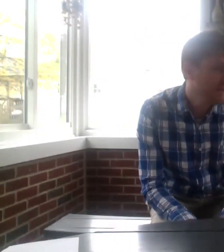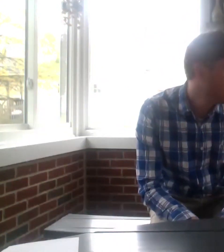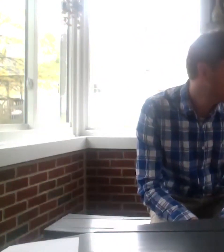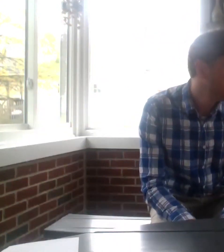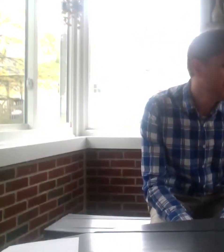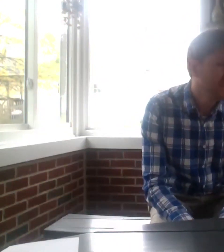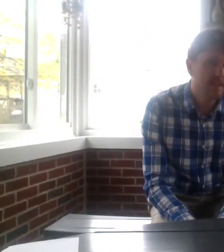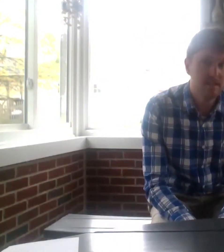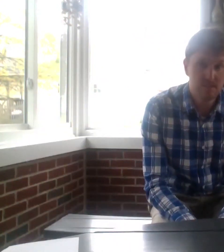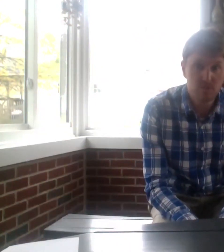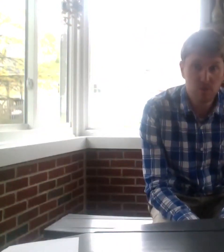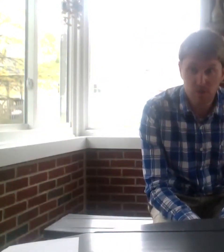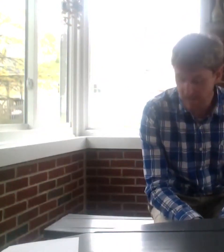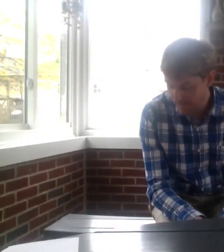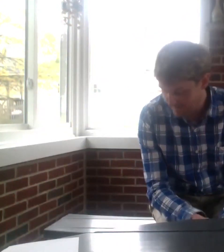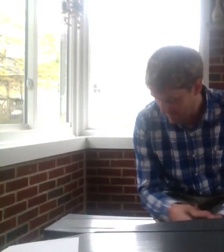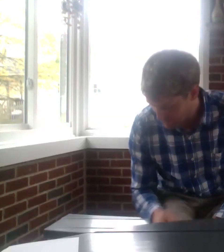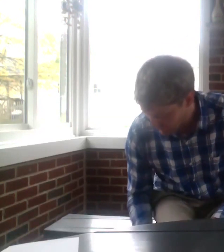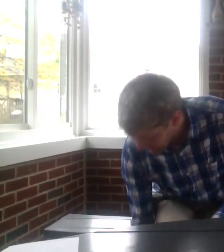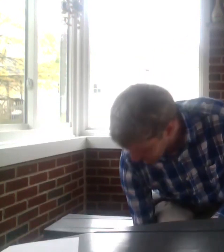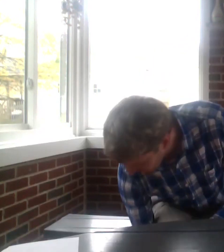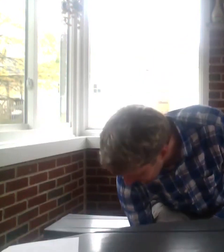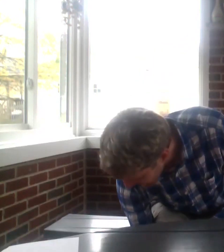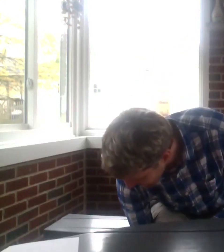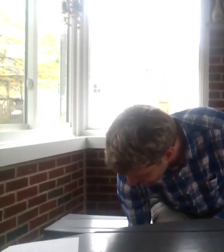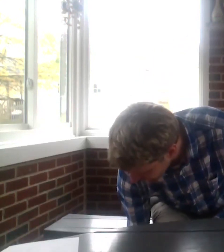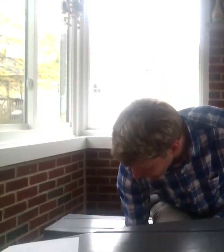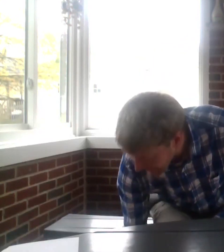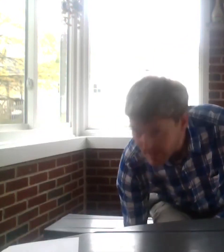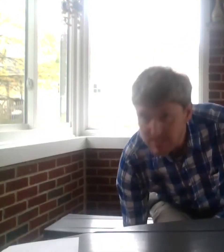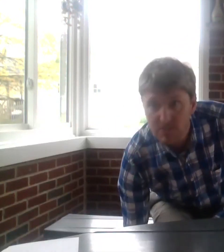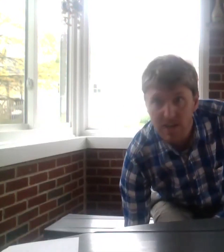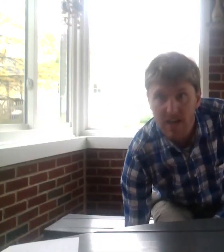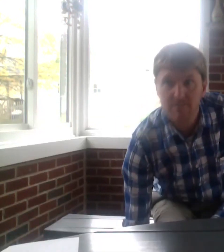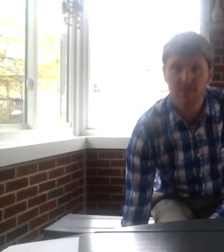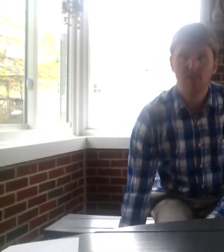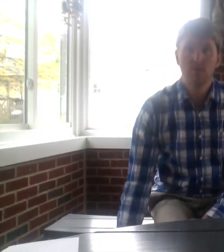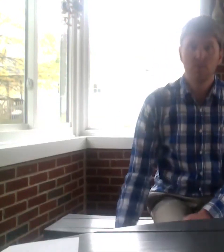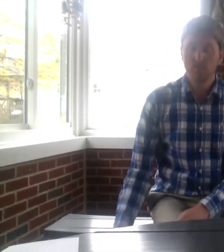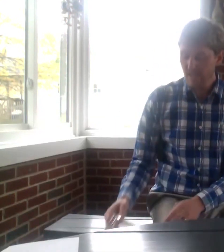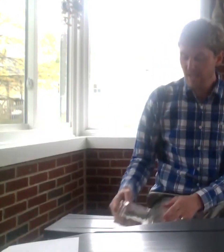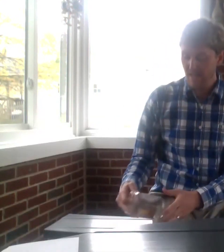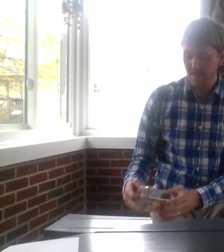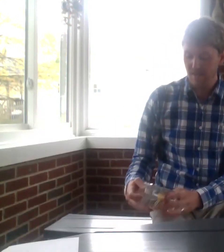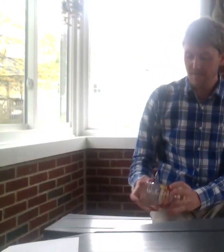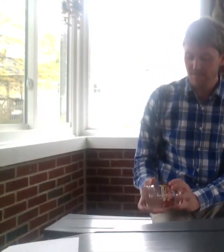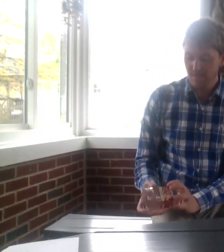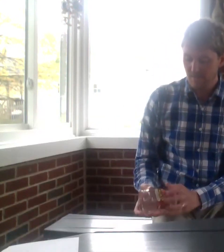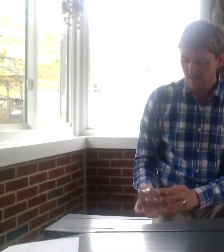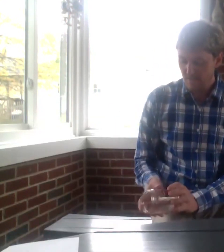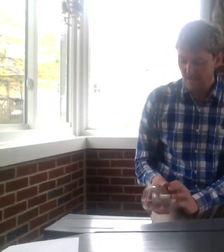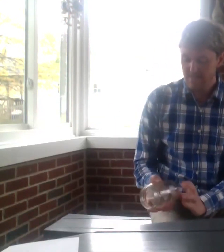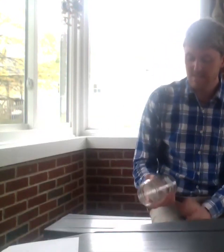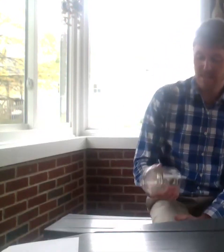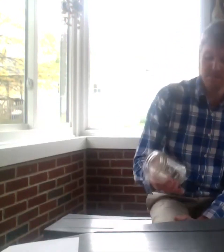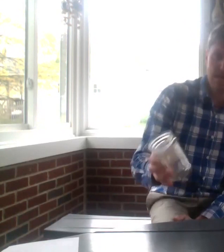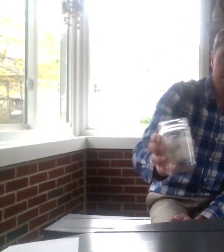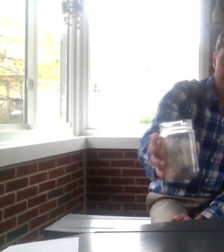we have that same type of jar that we're gonna be using. We're gonna use a ruler.